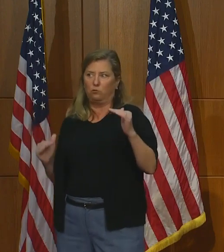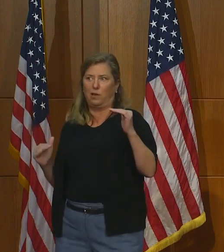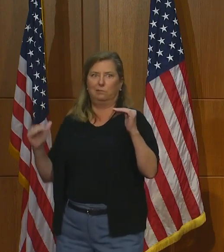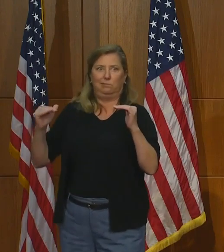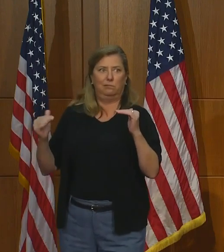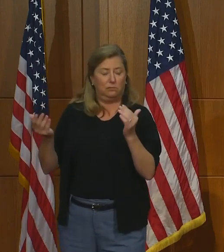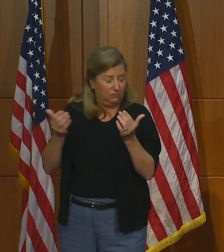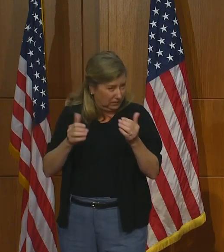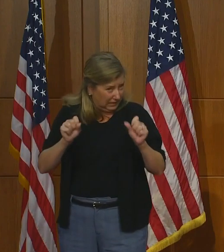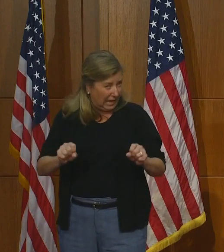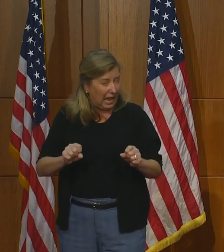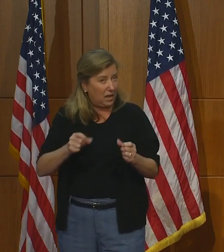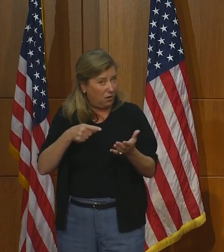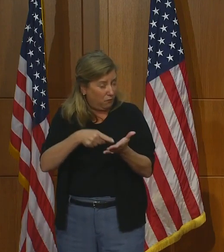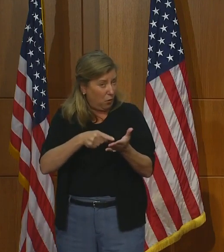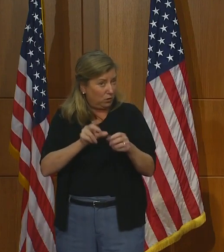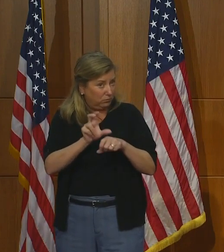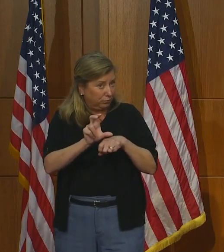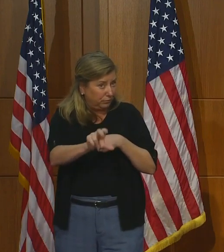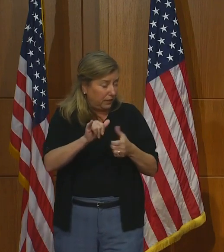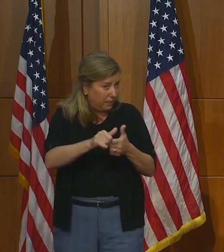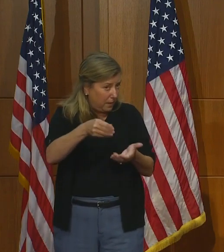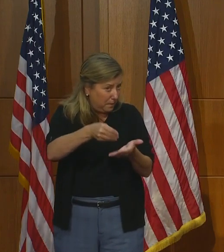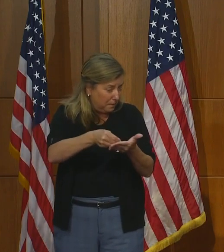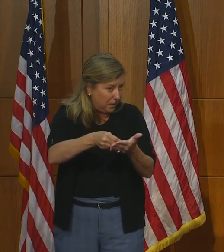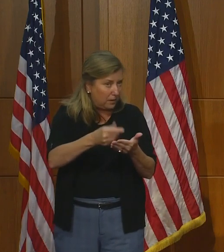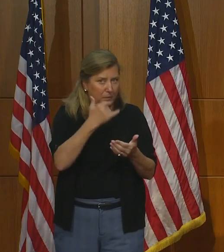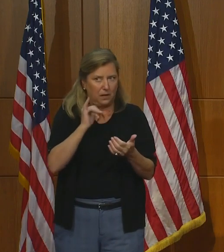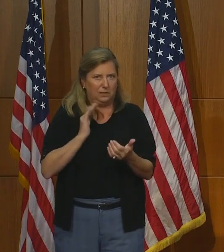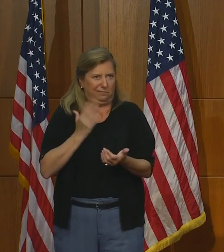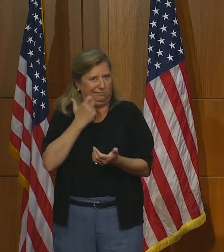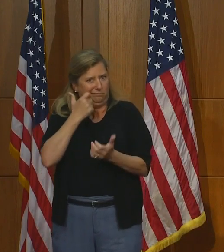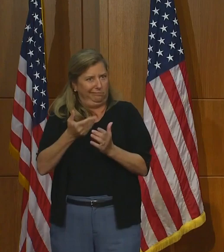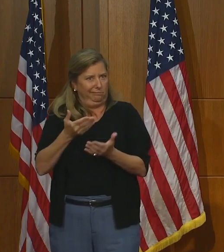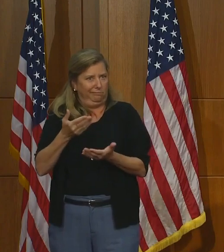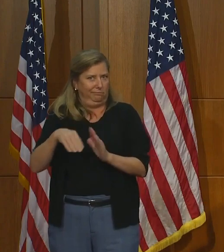ANY THAT ANY THOUGHT TO WHETHER THE STATE WILL BE ABLE TO